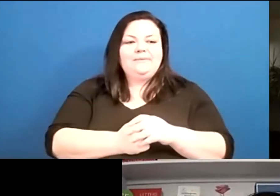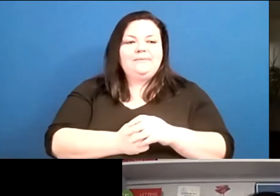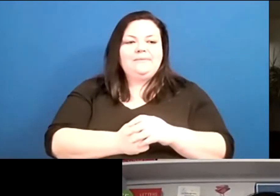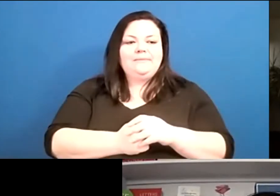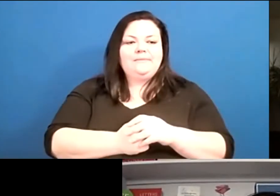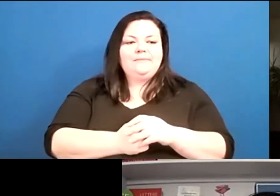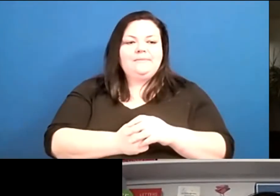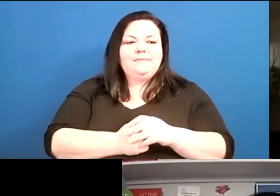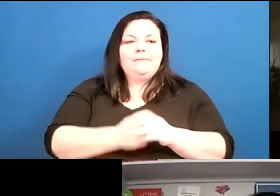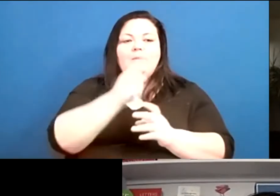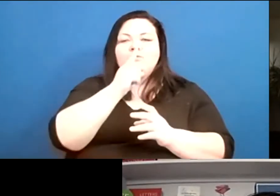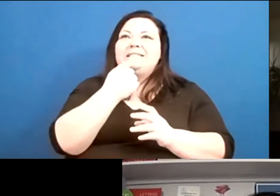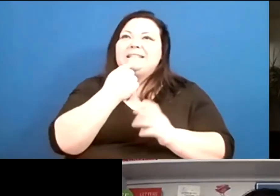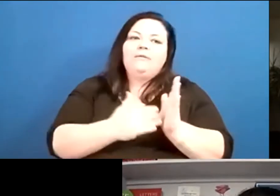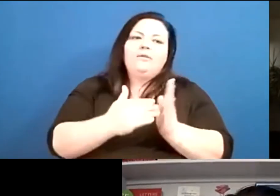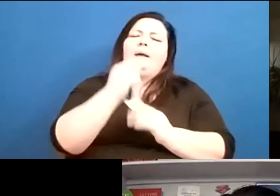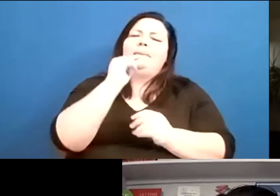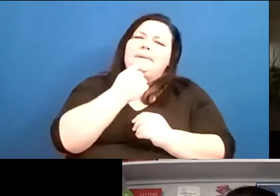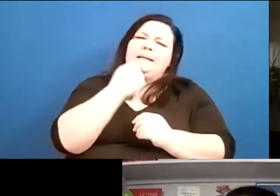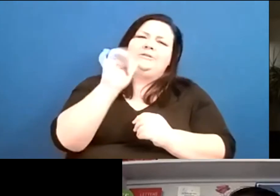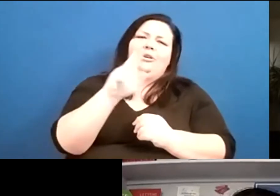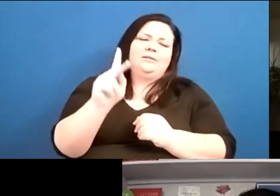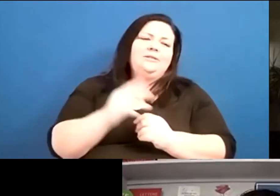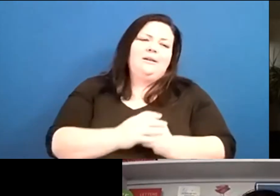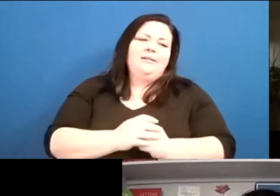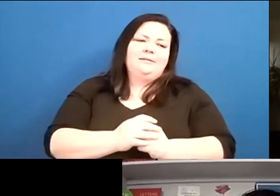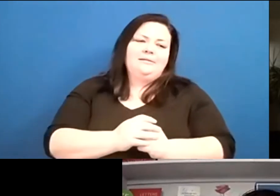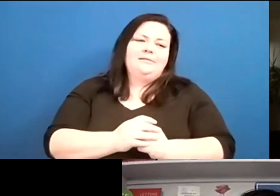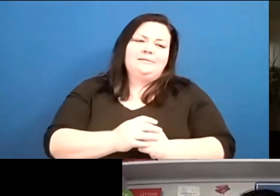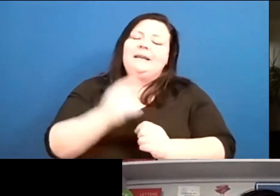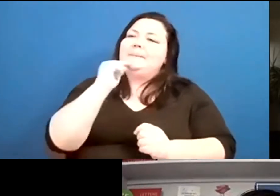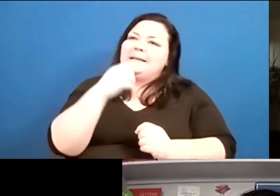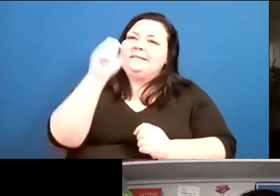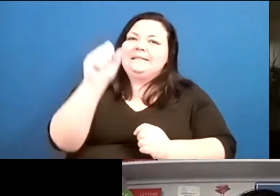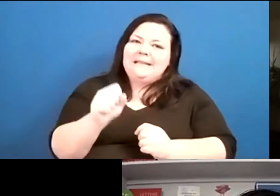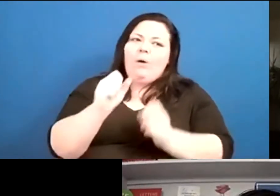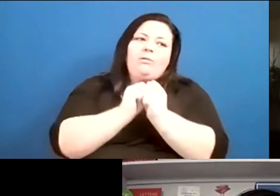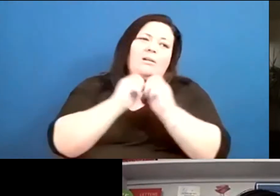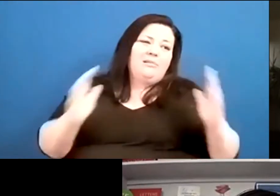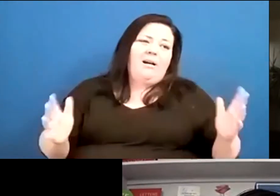say it often, I miss Arkansas, i miss the South a lot, um, but,